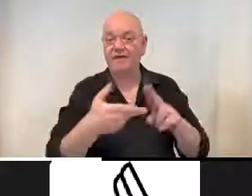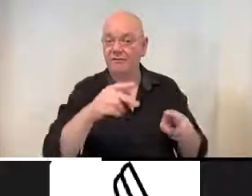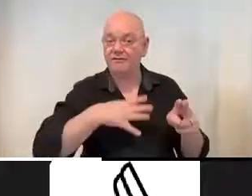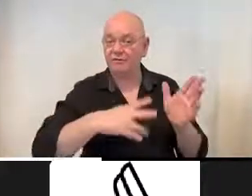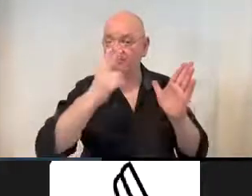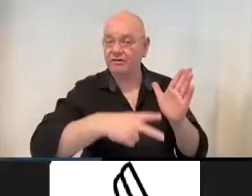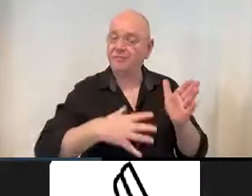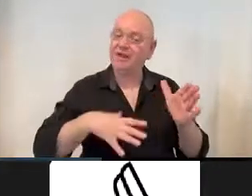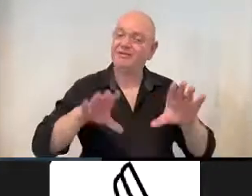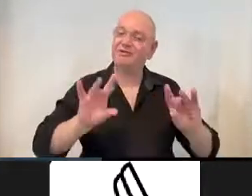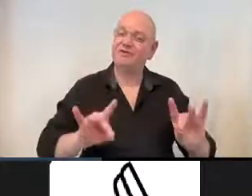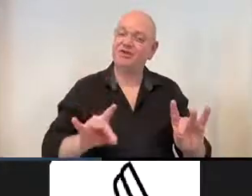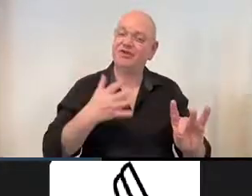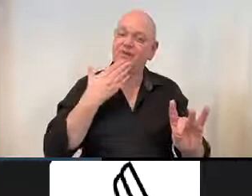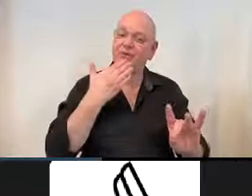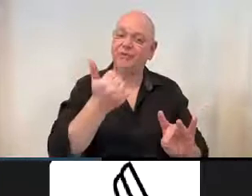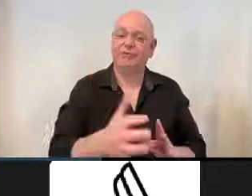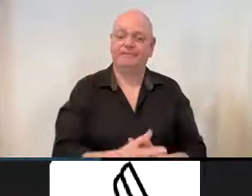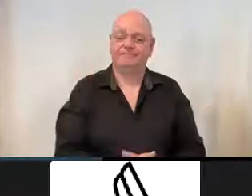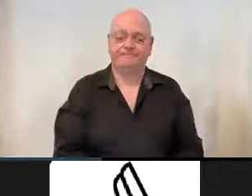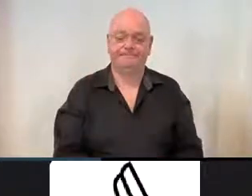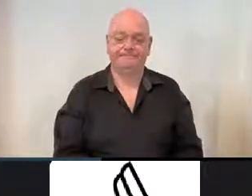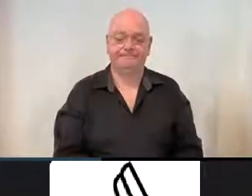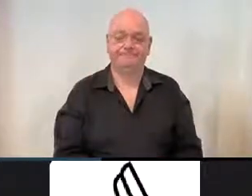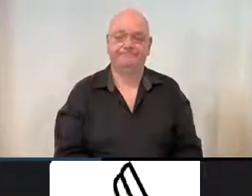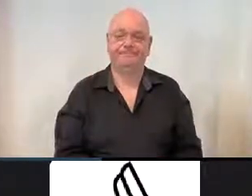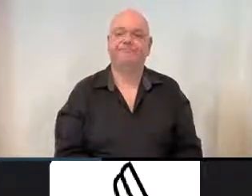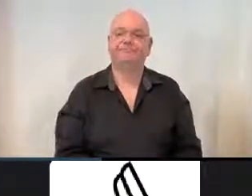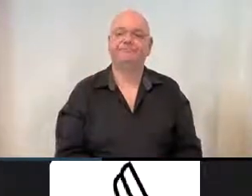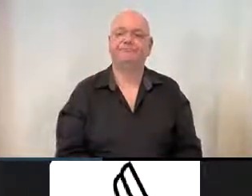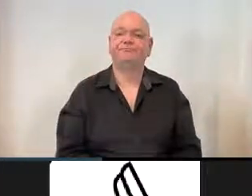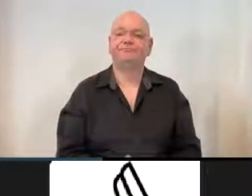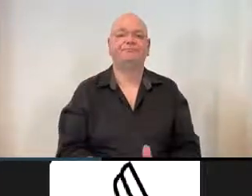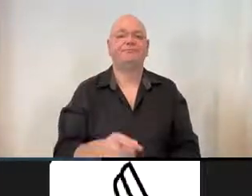existing assets, particularly in times of the climate crisis.